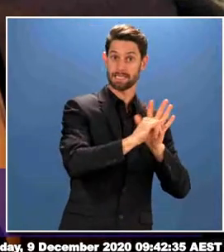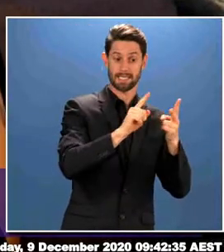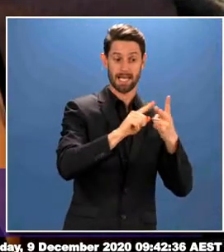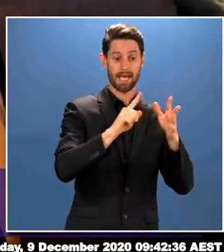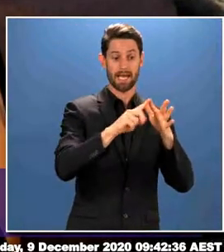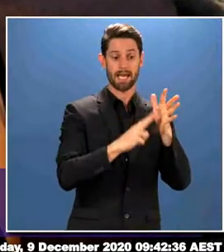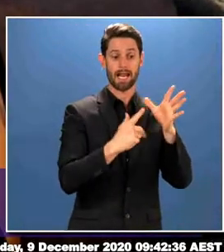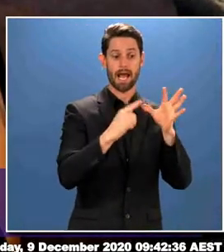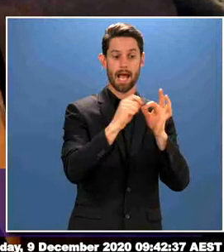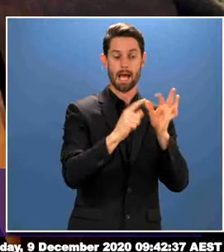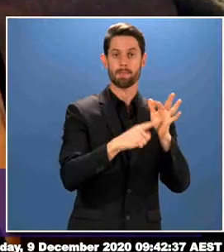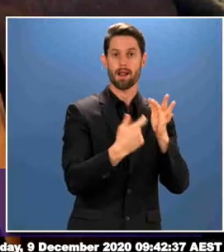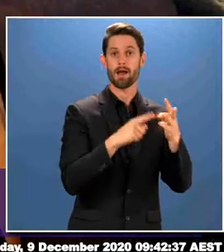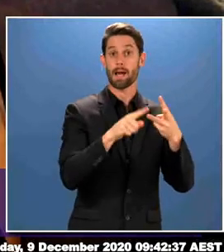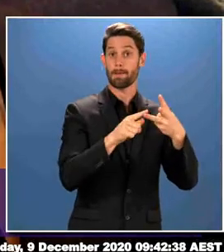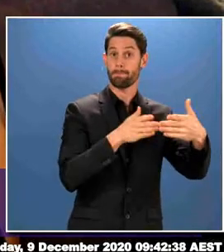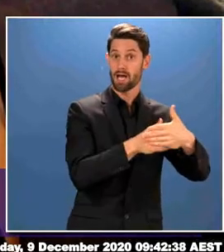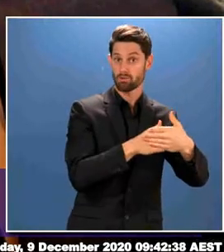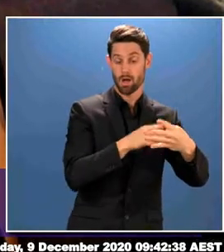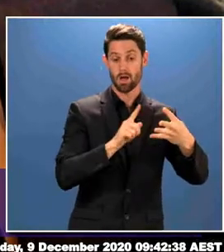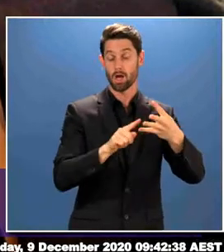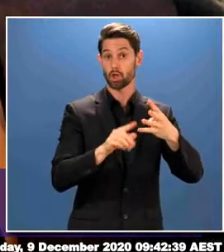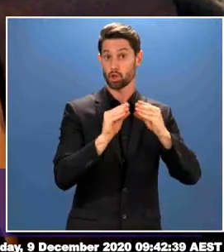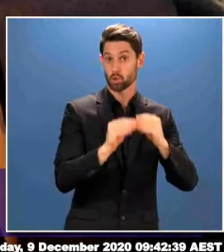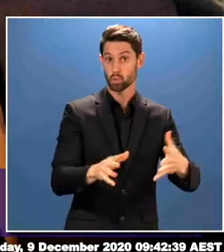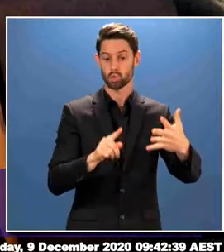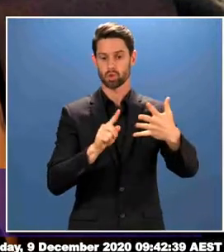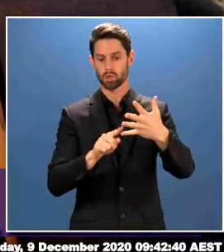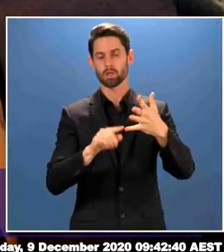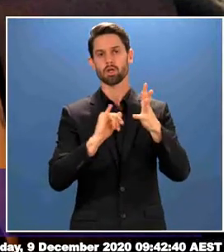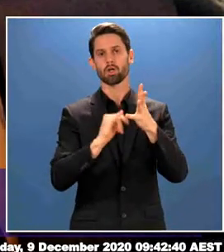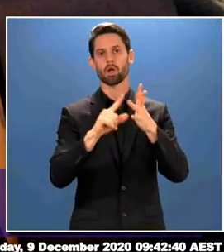barriers, solutions and social movement. Okay.